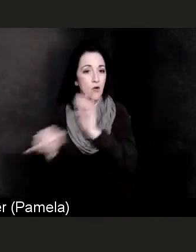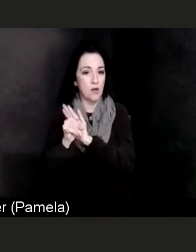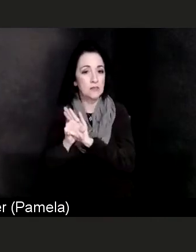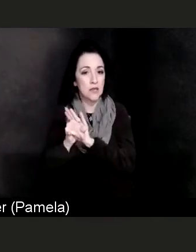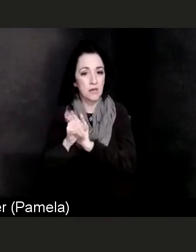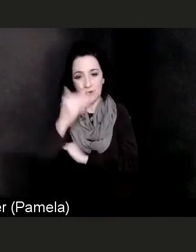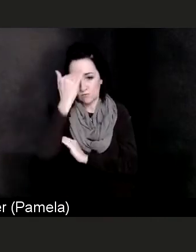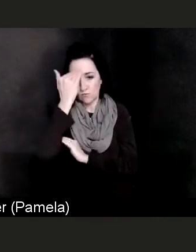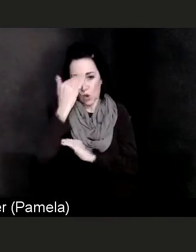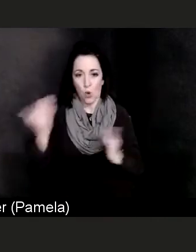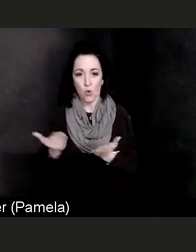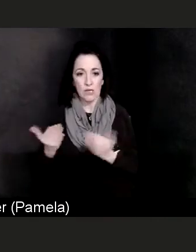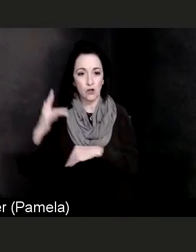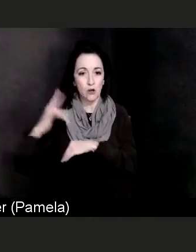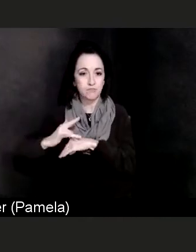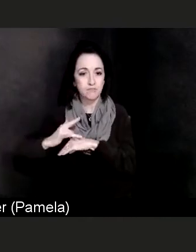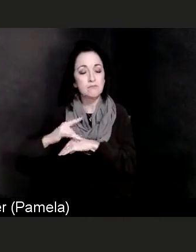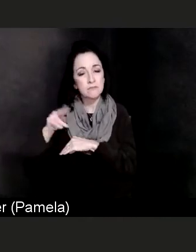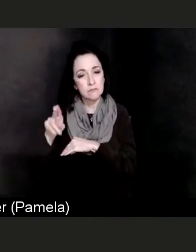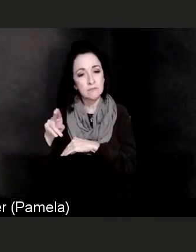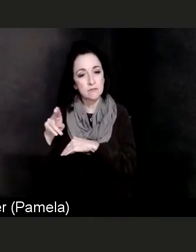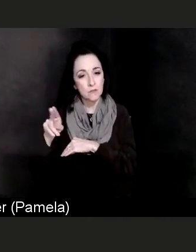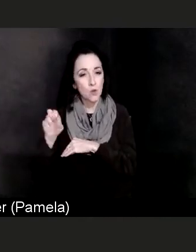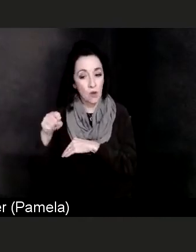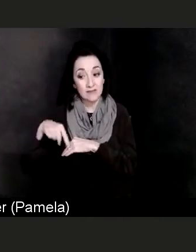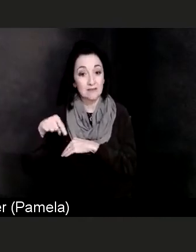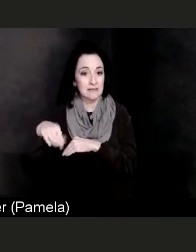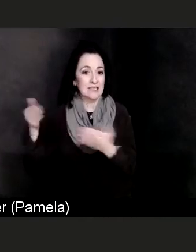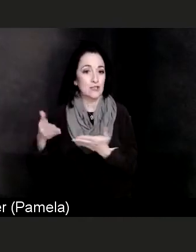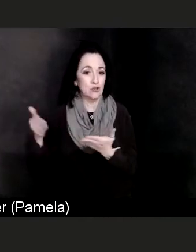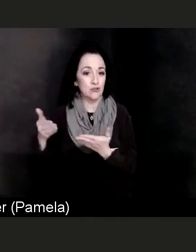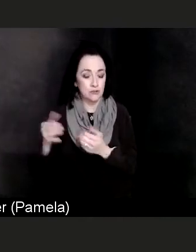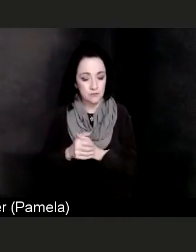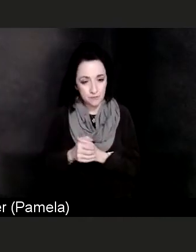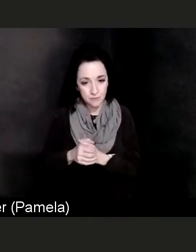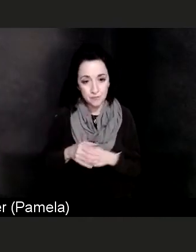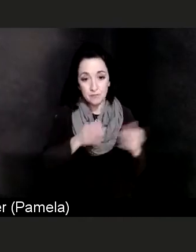The second variant known as B as in boy, 1351